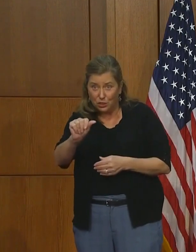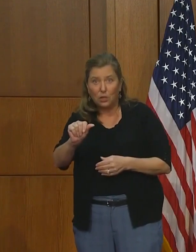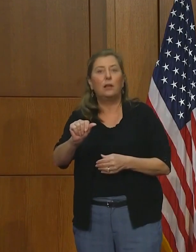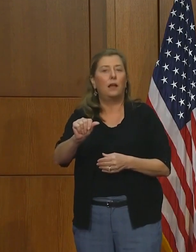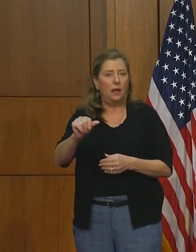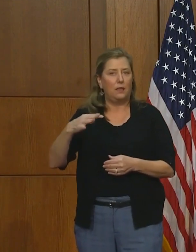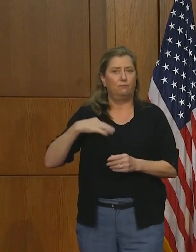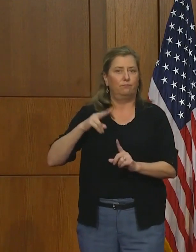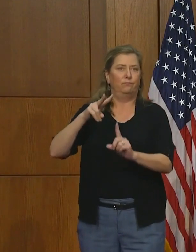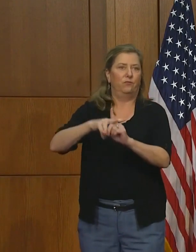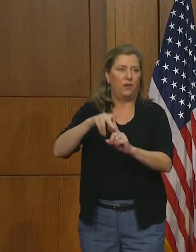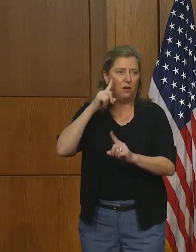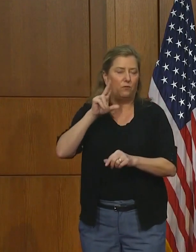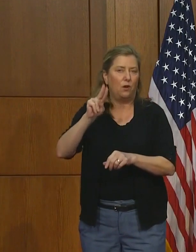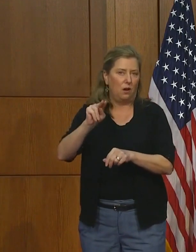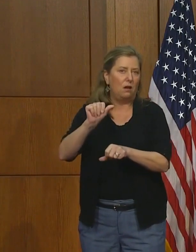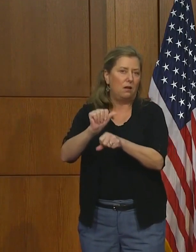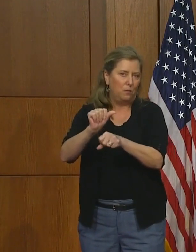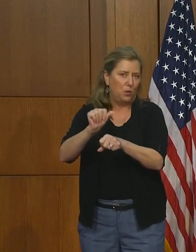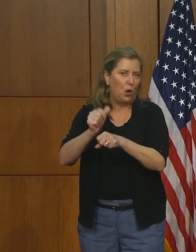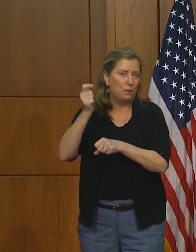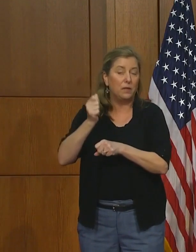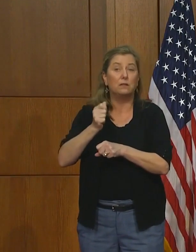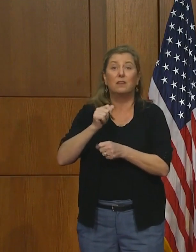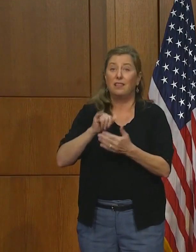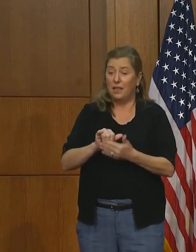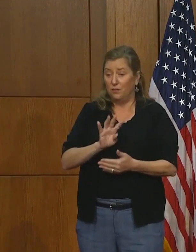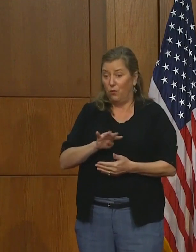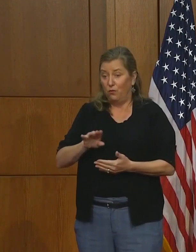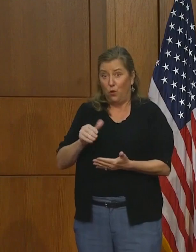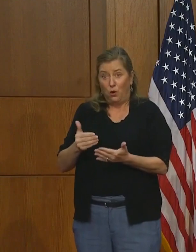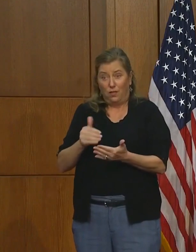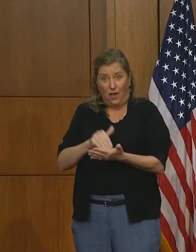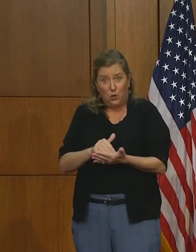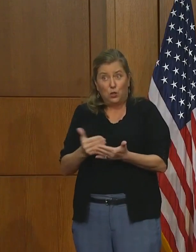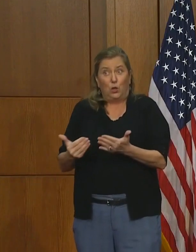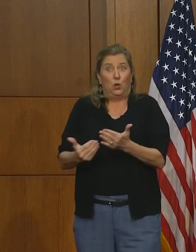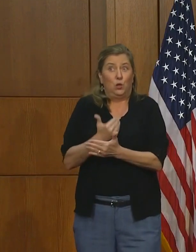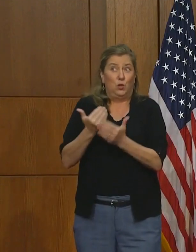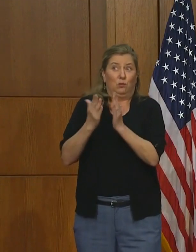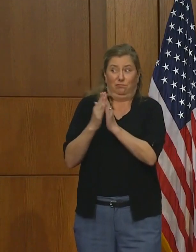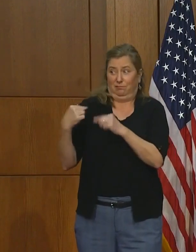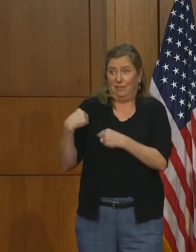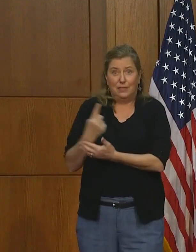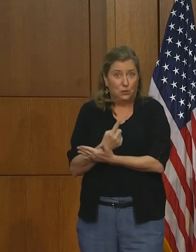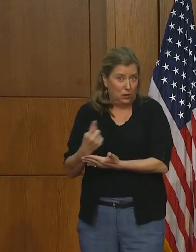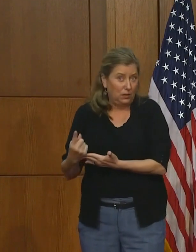HUNDRED AND TWENTY THOUSAND PEOPLE IN VIRGINIA WHO HAVE FILED FOR UNEMPLOYMENT